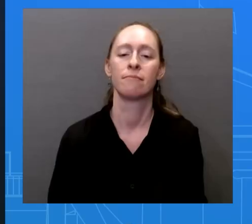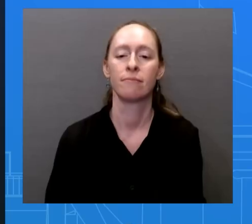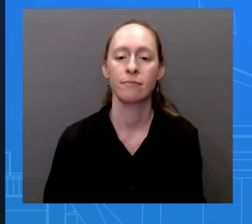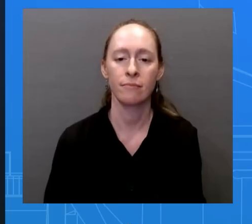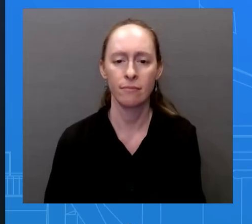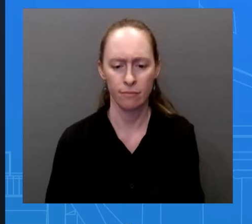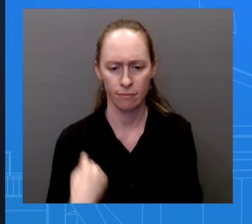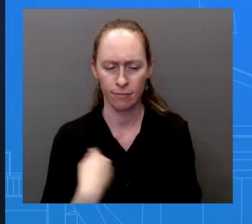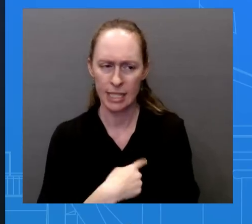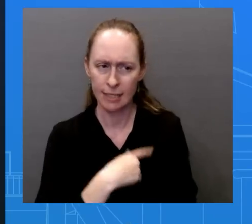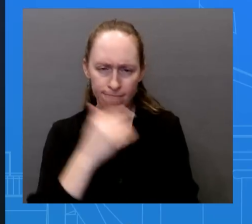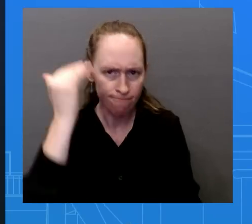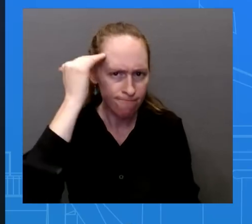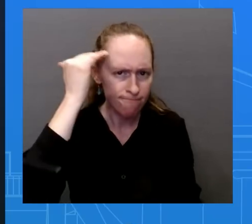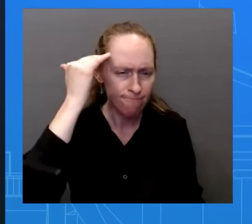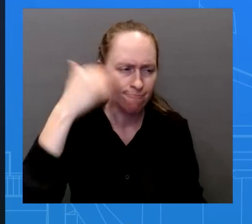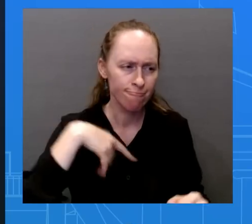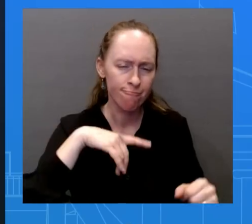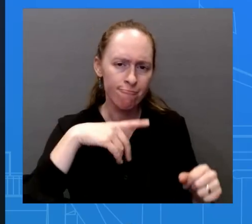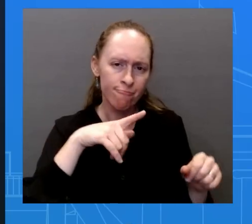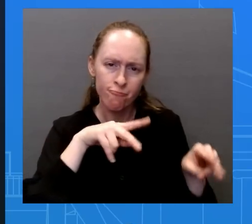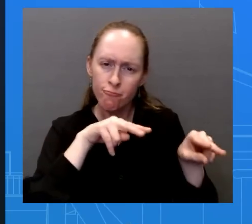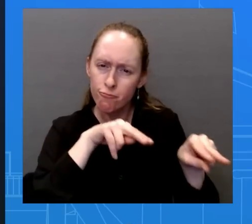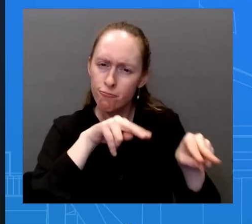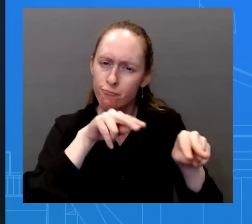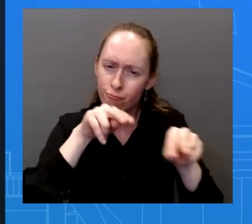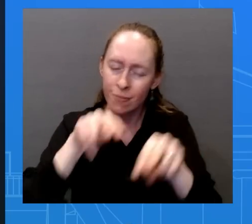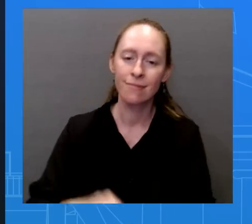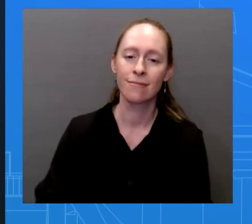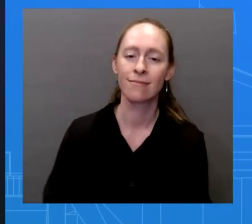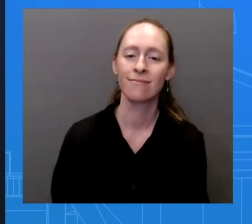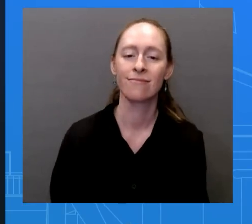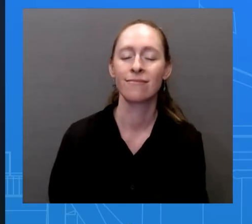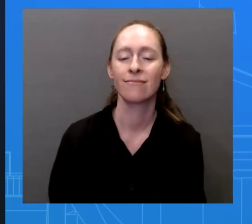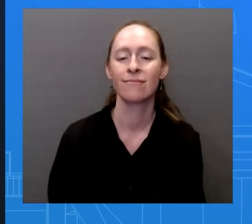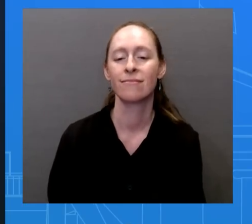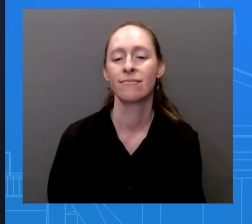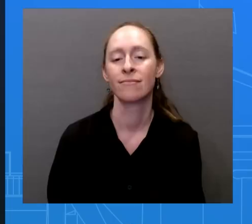The President continues to meet. He's going to meet with his senior -- senior members of his economic team,